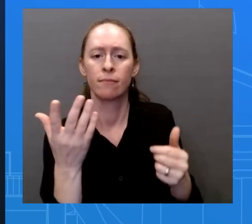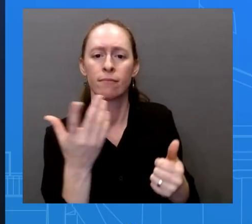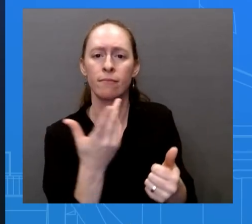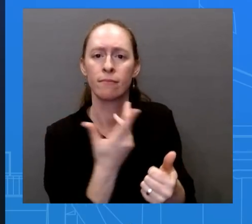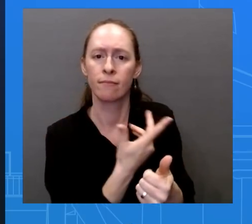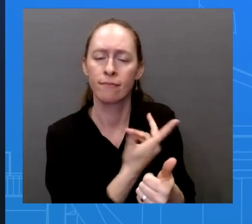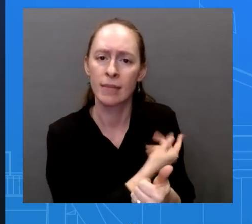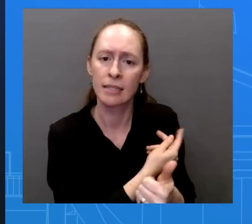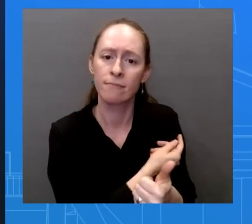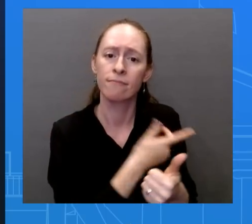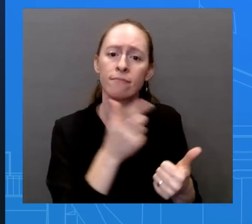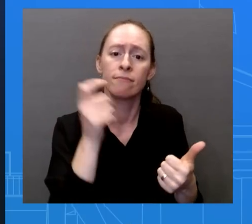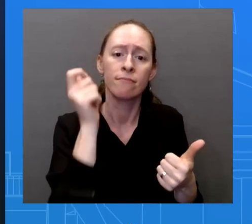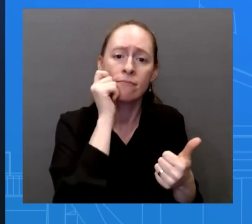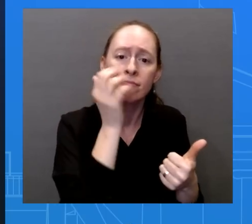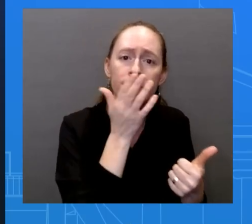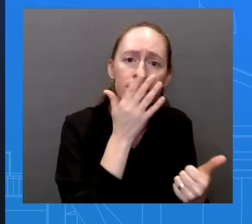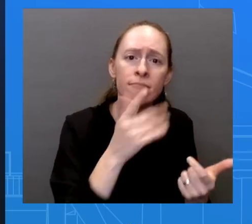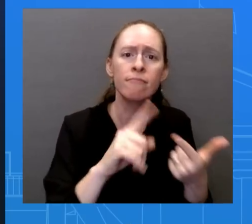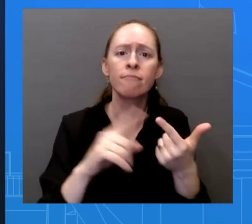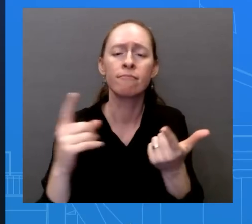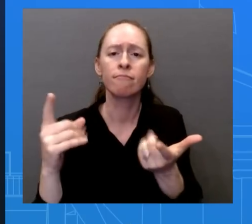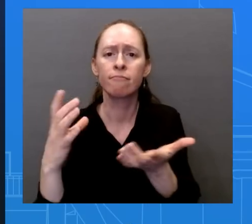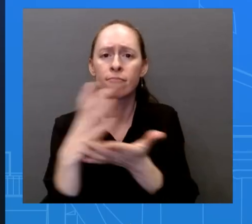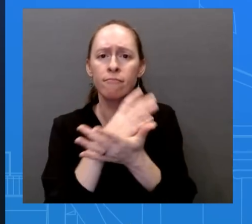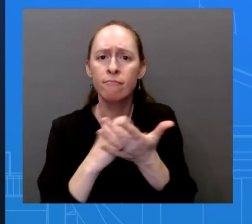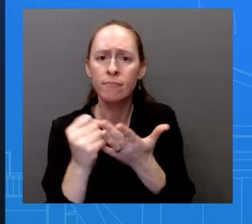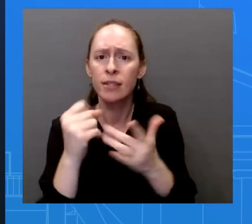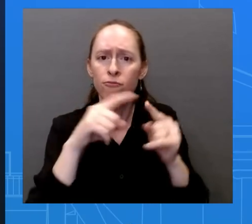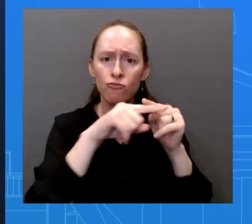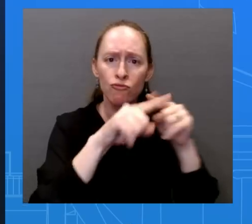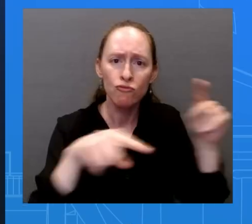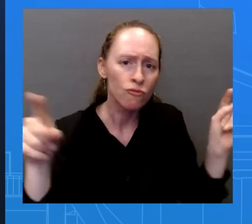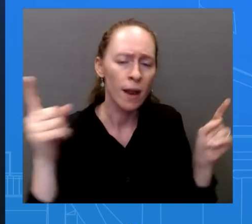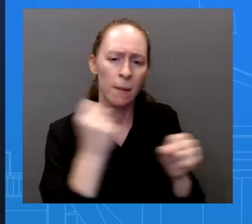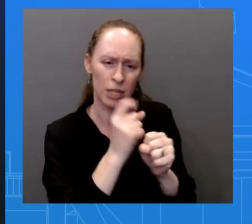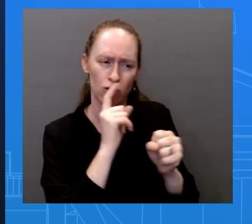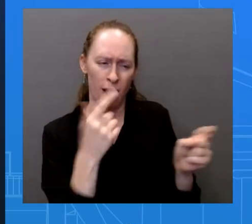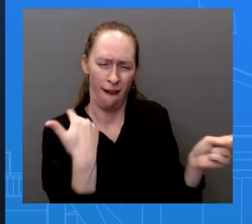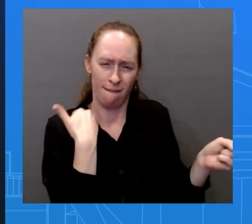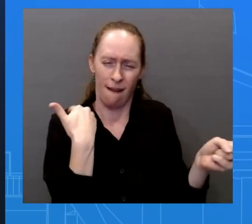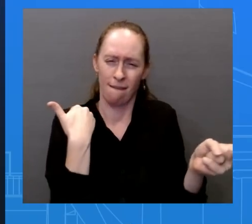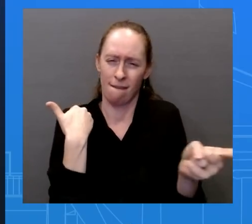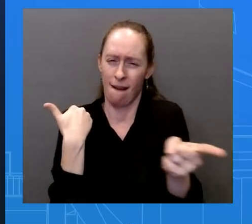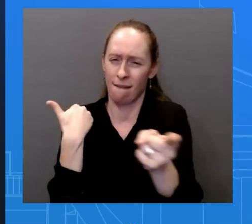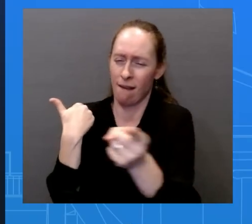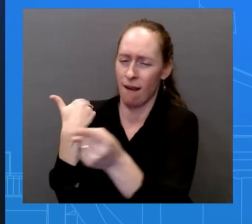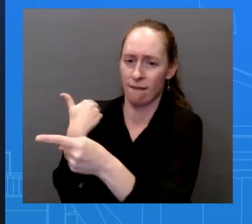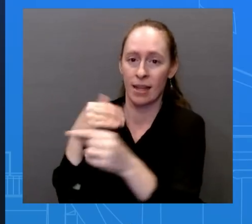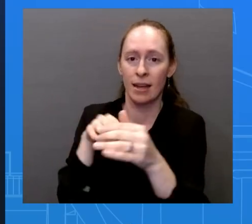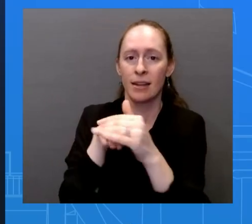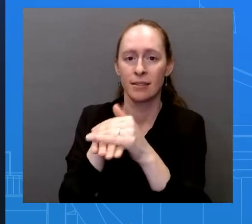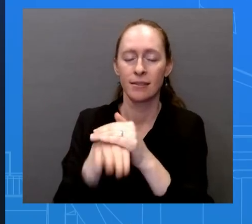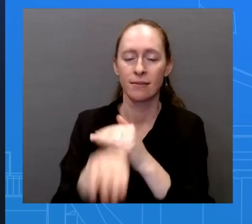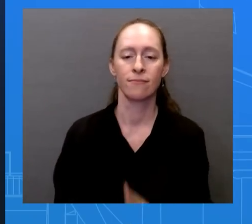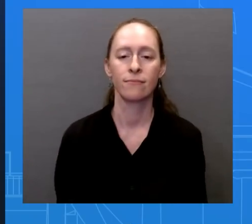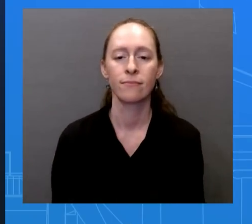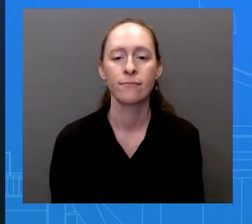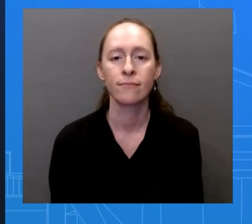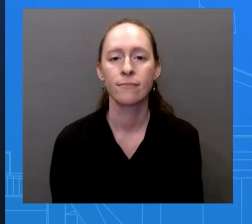That begins, certainly, by making sure these things are widely available and accessible in communities. But it also -- that -- that's not enough.